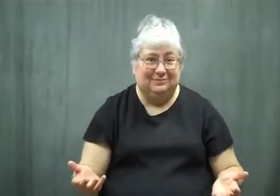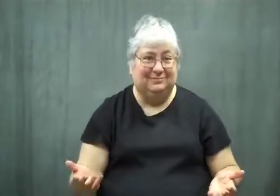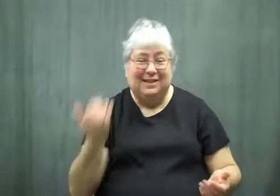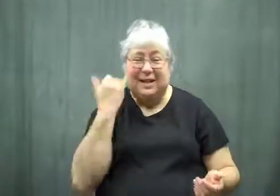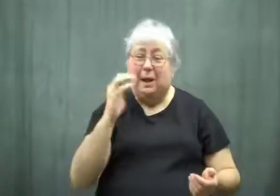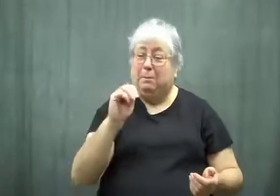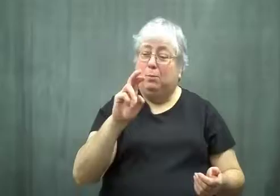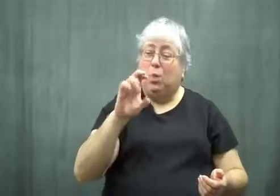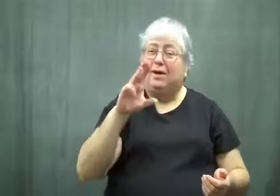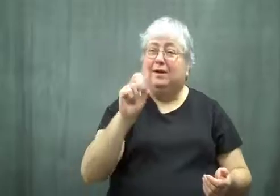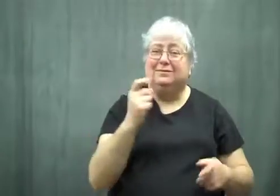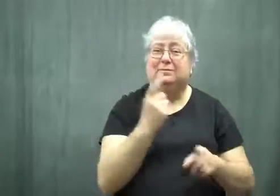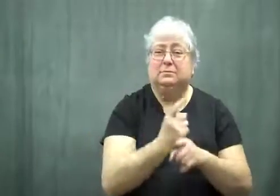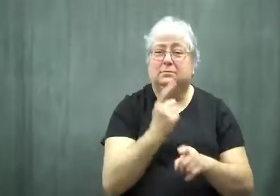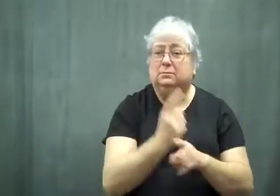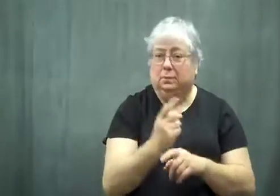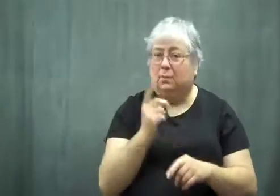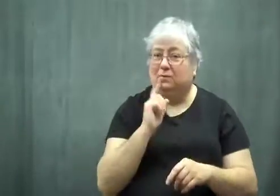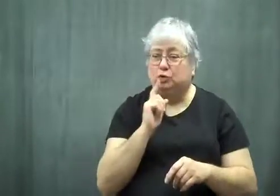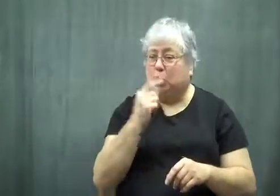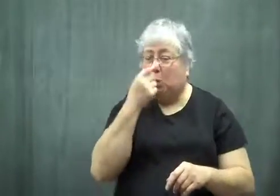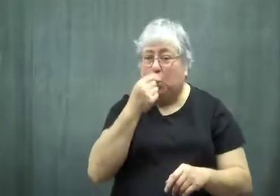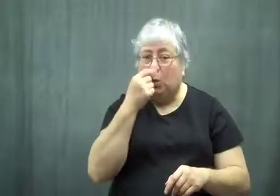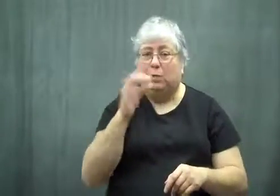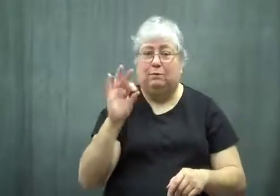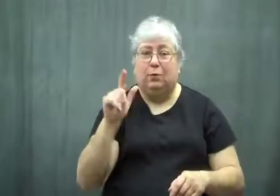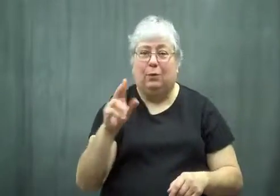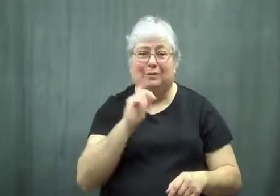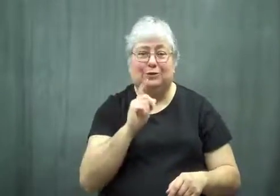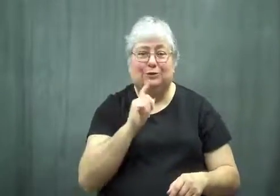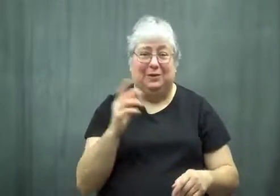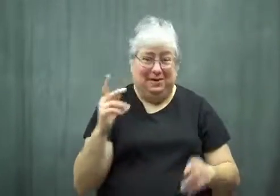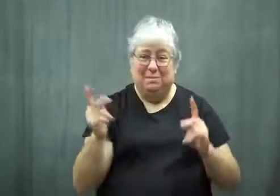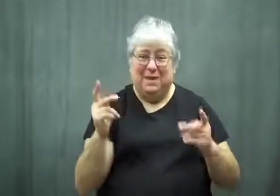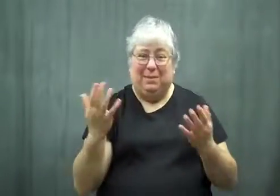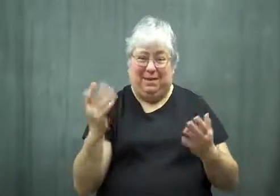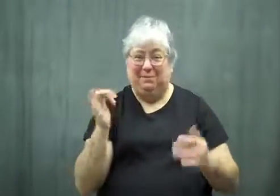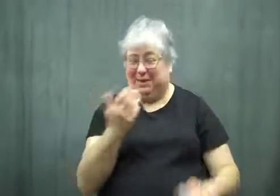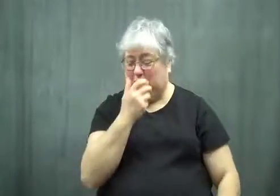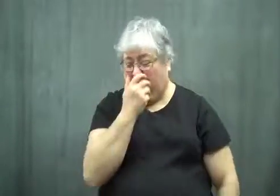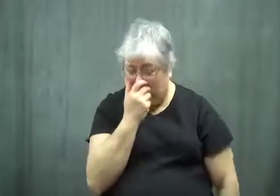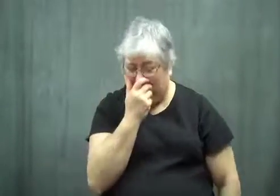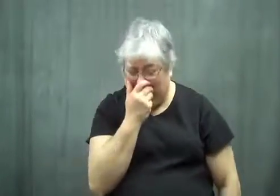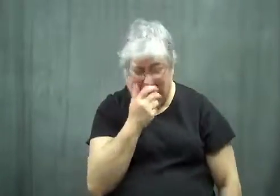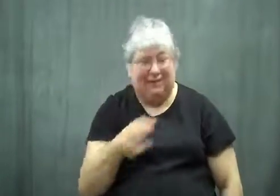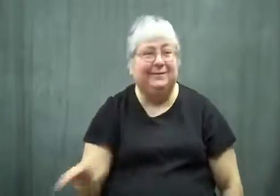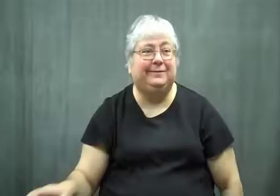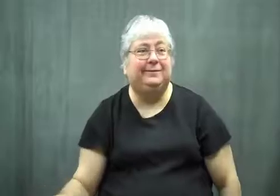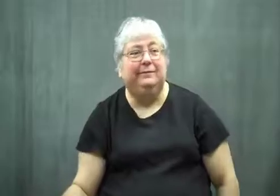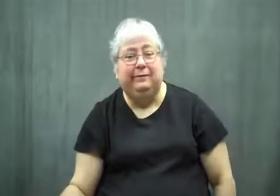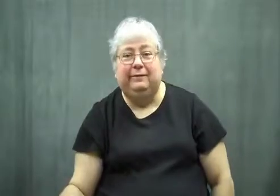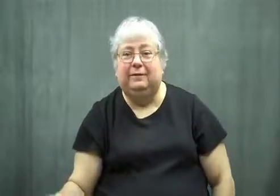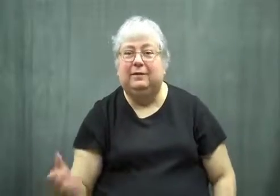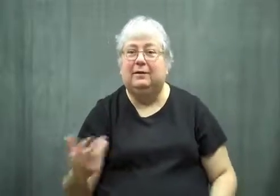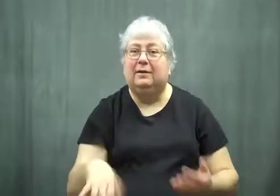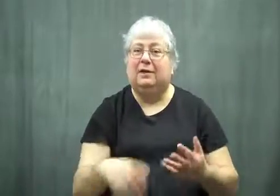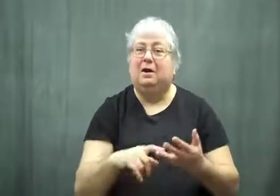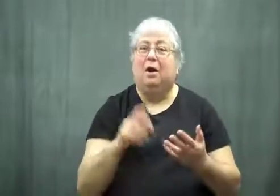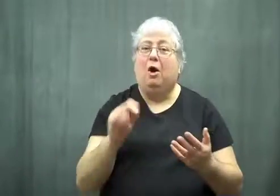In the mucus, you'll find cold and flu viruses lurking.